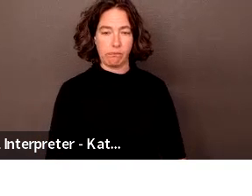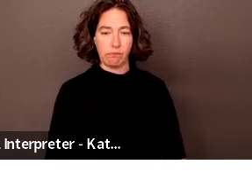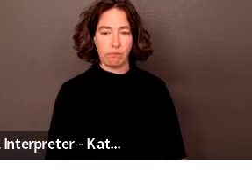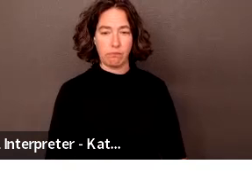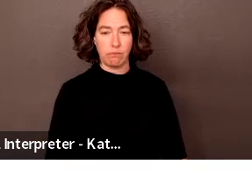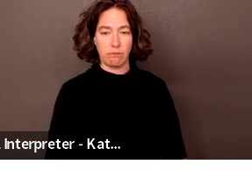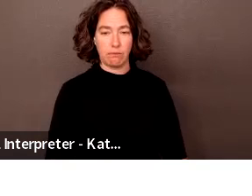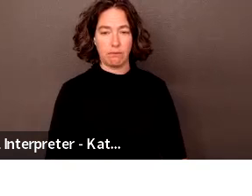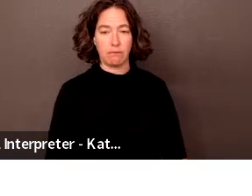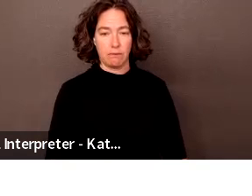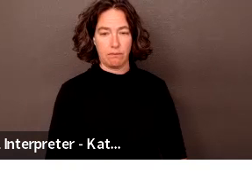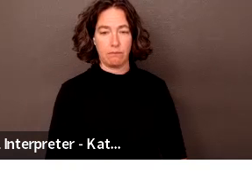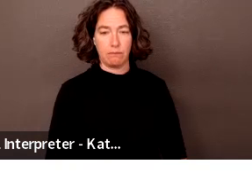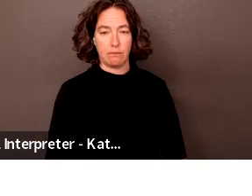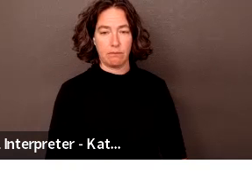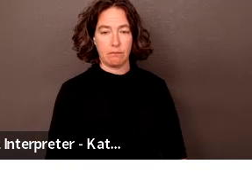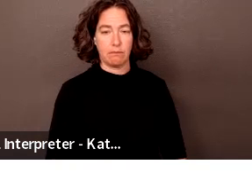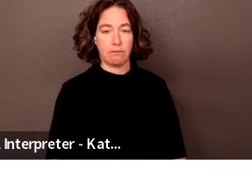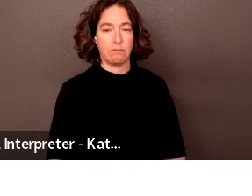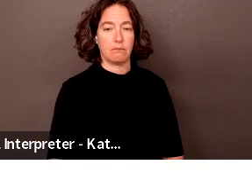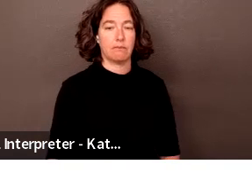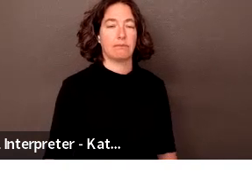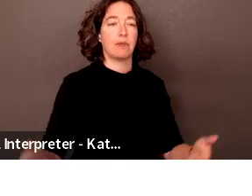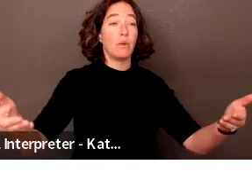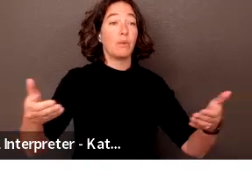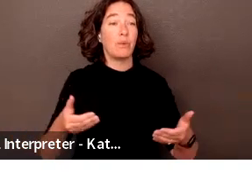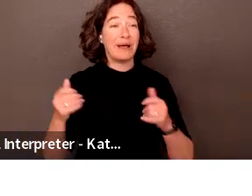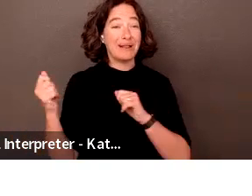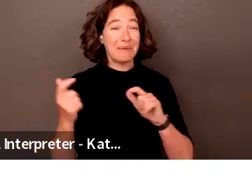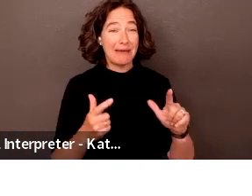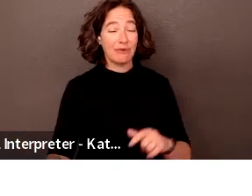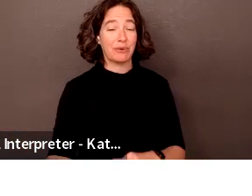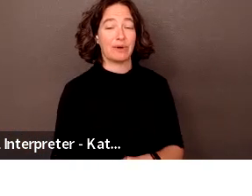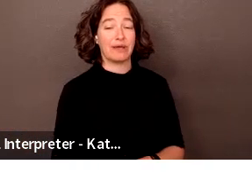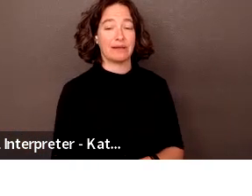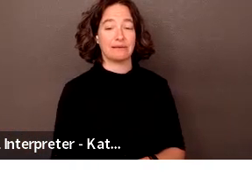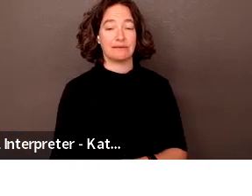English to Spanish or -- >>